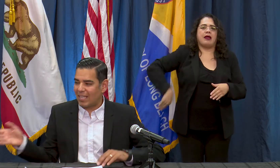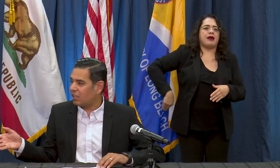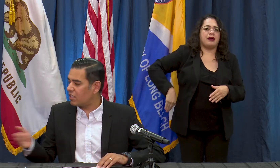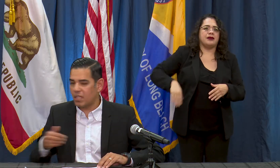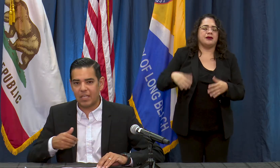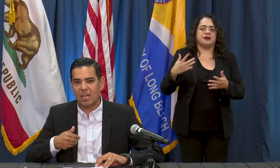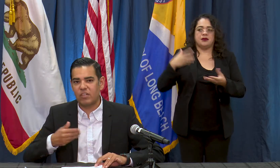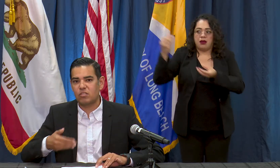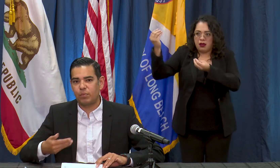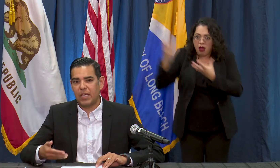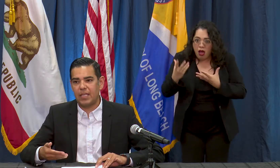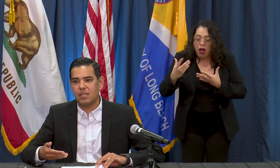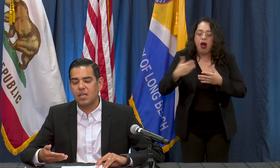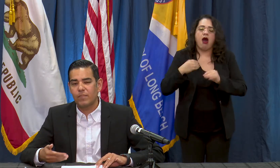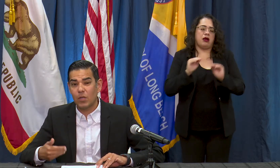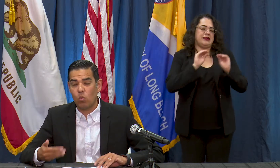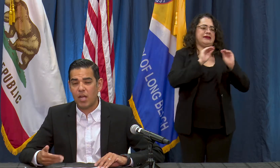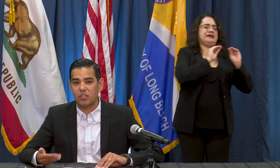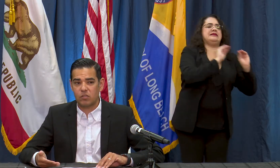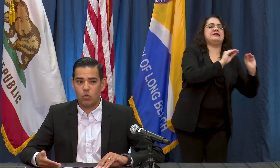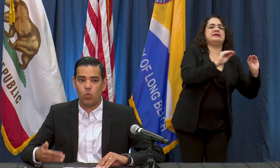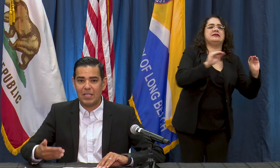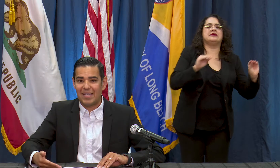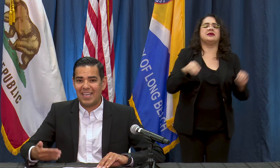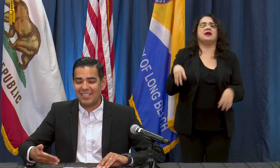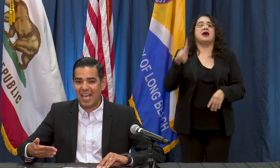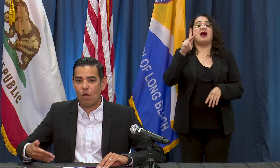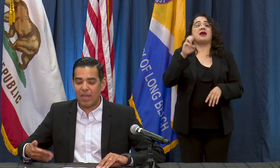Kelly is gonna kind of explain and walk us through what days and how that